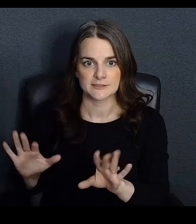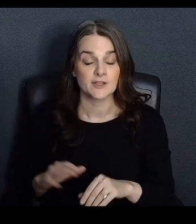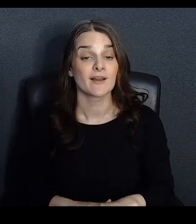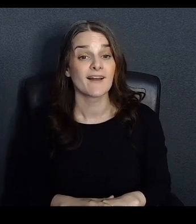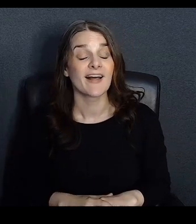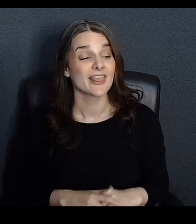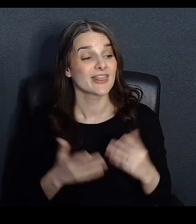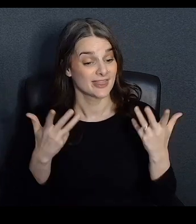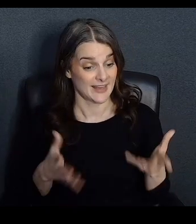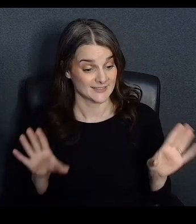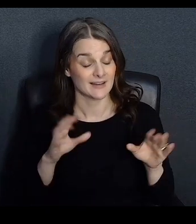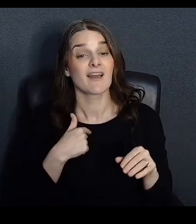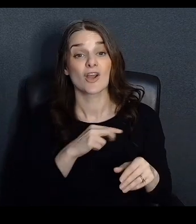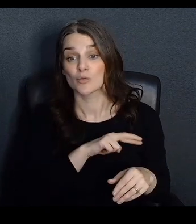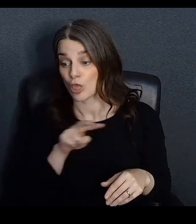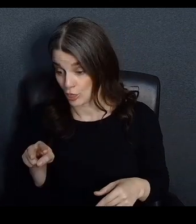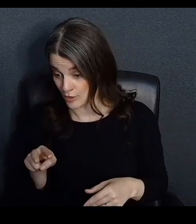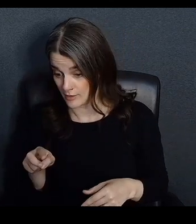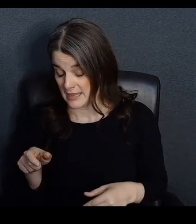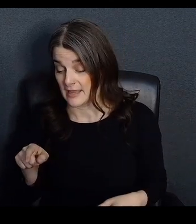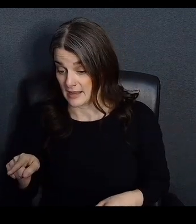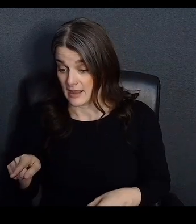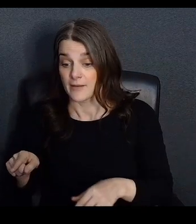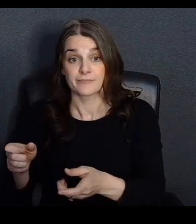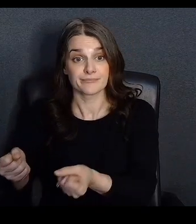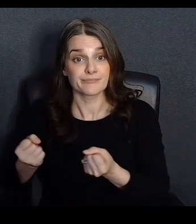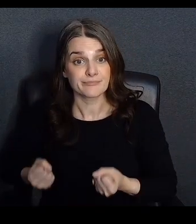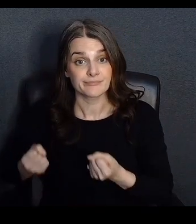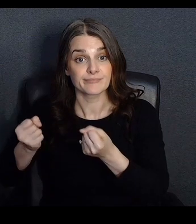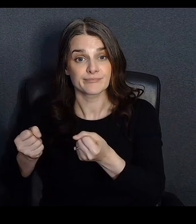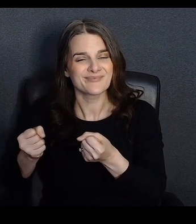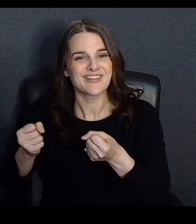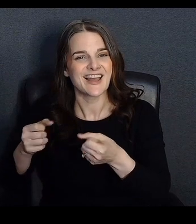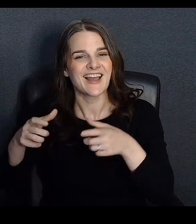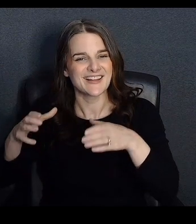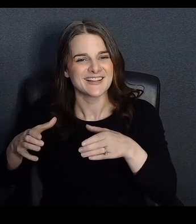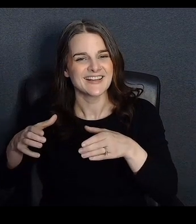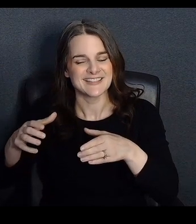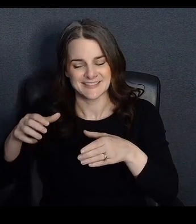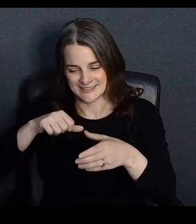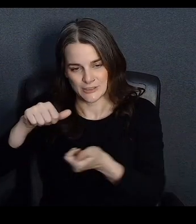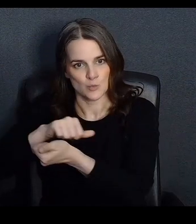There's a sticker on the dishwasher that she can listen to to remind her where the detergent is stored, and what settings she needs to turn the knob